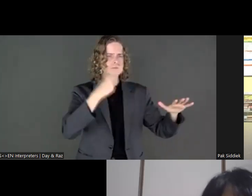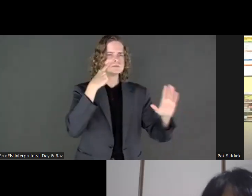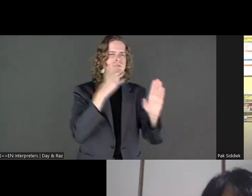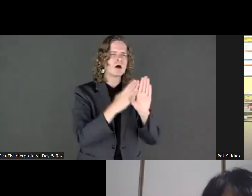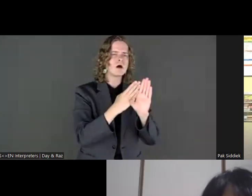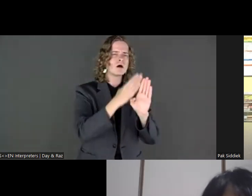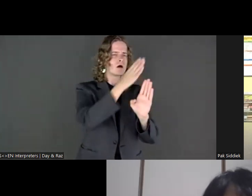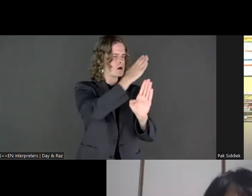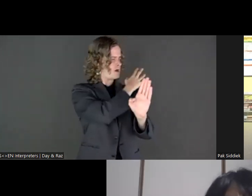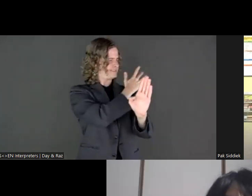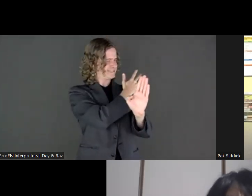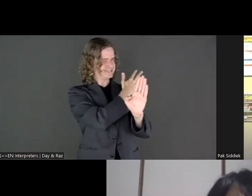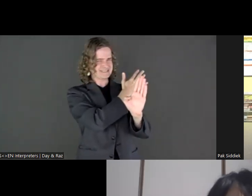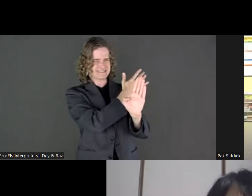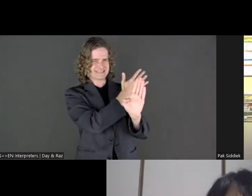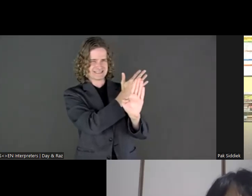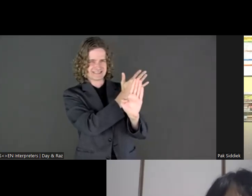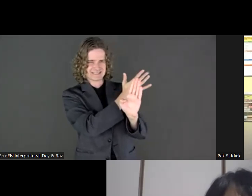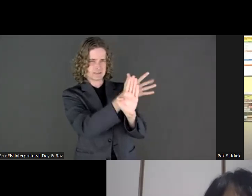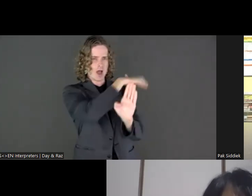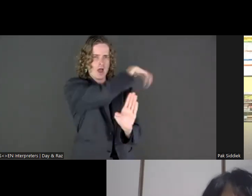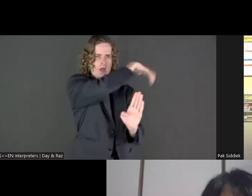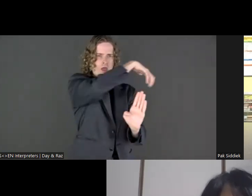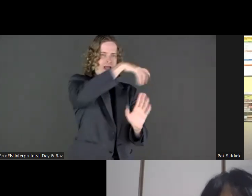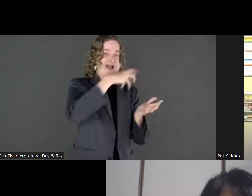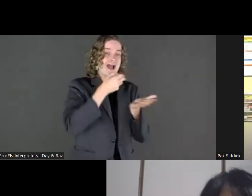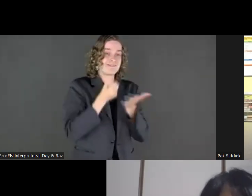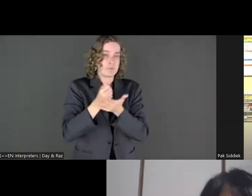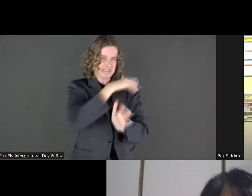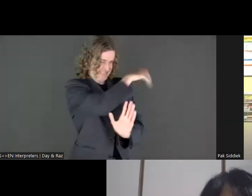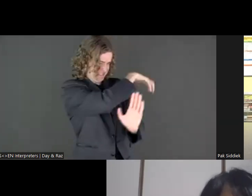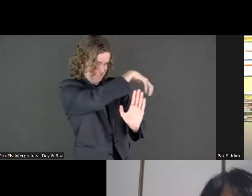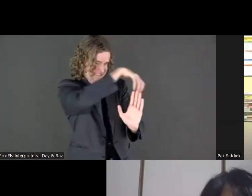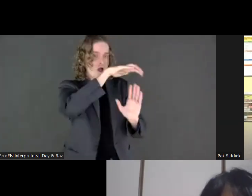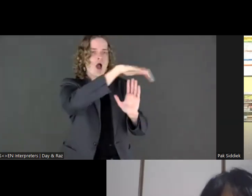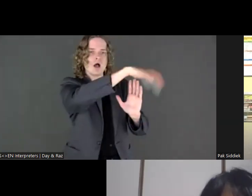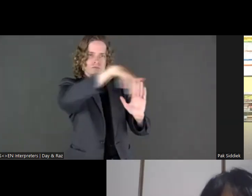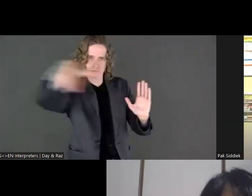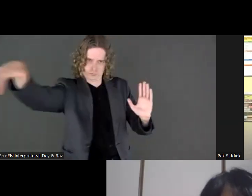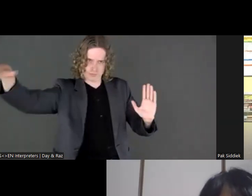hall and they're being developed. Now, we are also talking about the participation of the people with